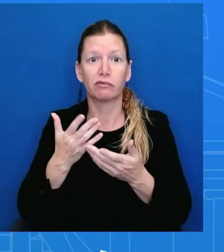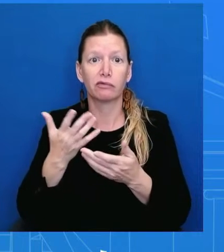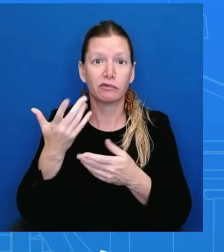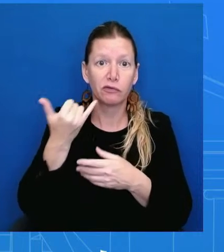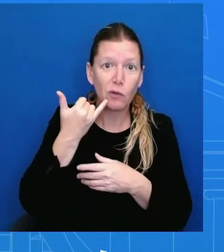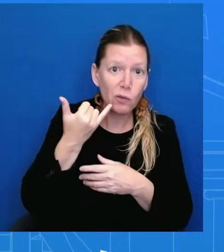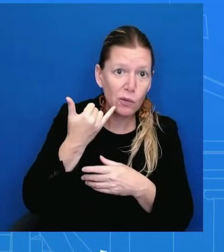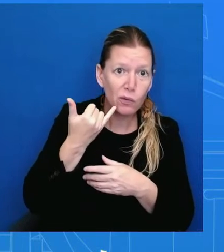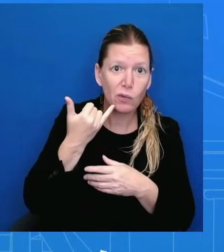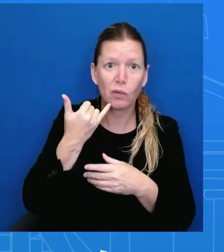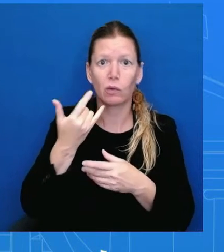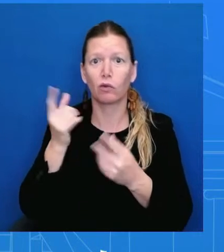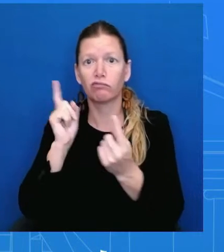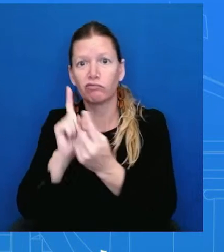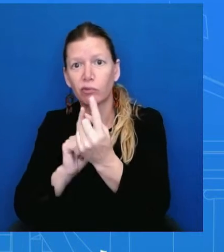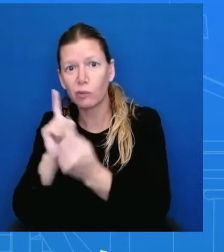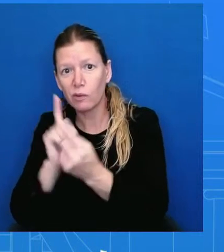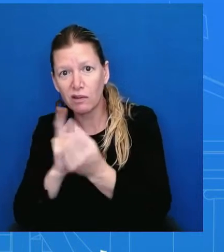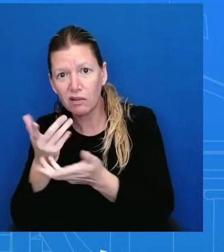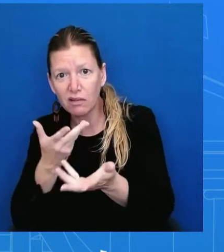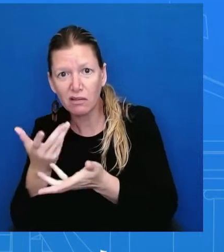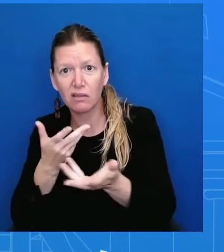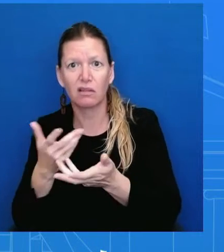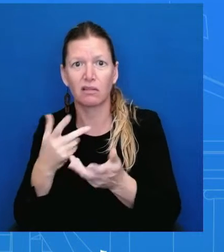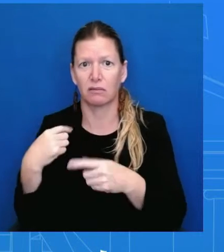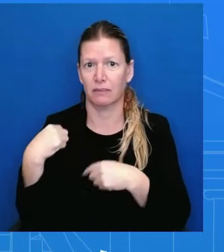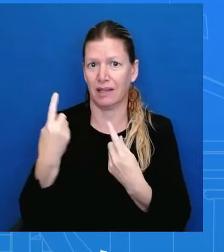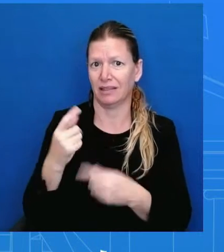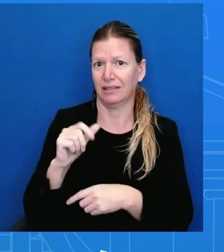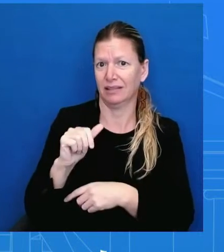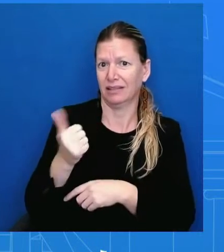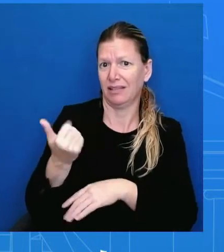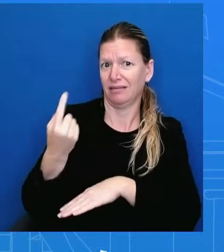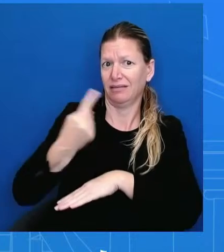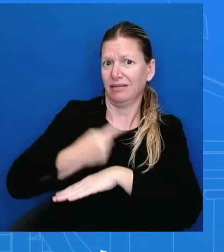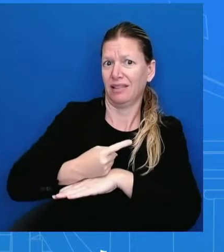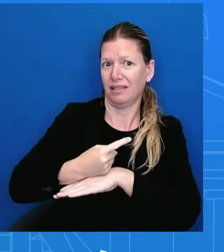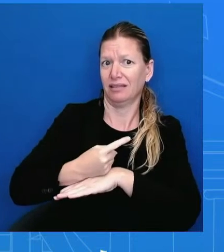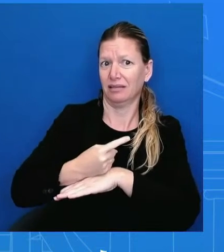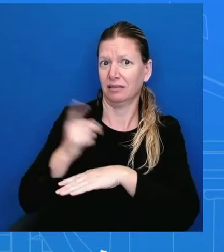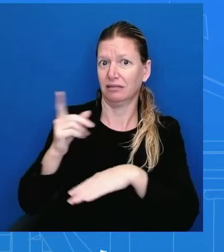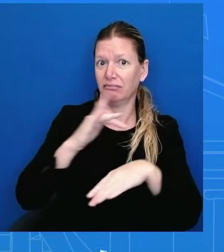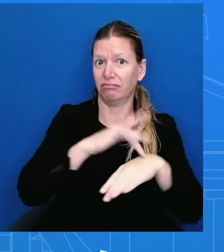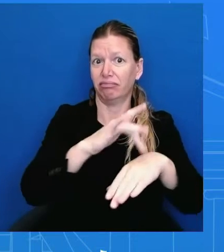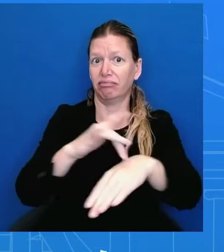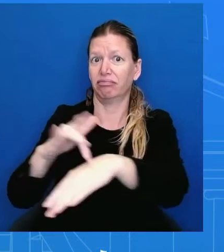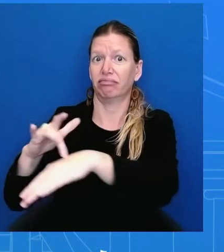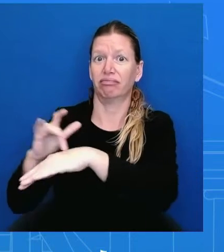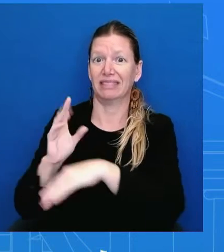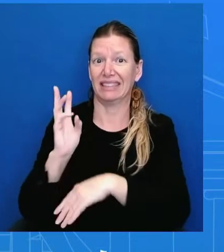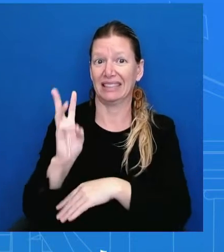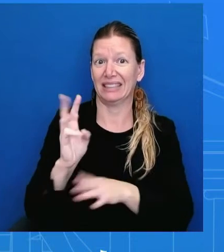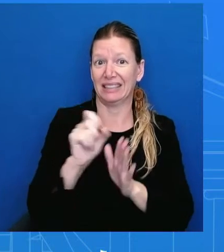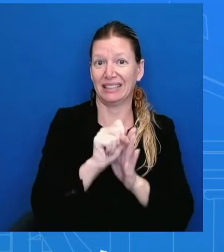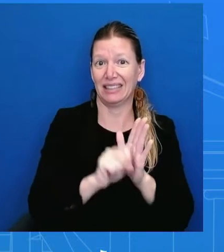have been about six states that he's been able to -- to stop over and -- and do -- and engage with supporters. So, he's been able to do that.